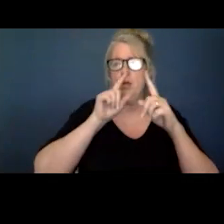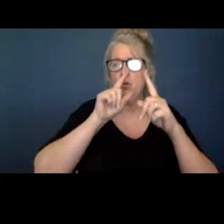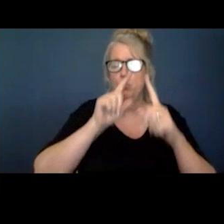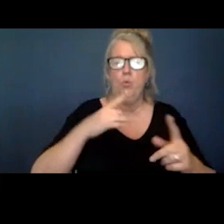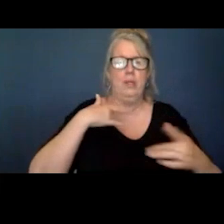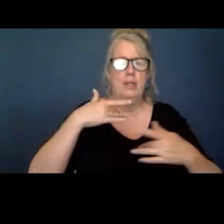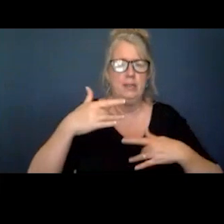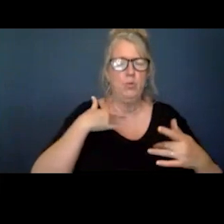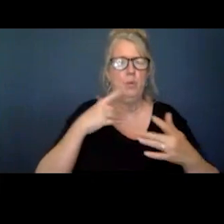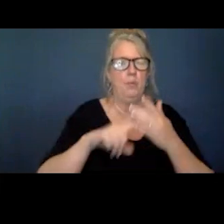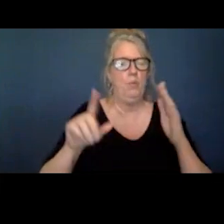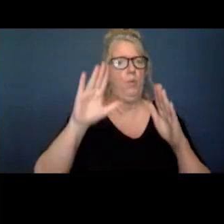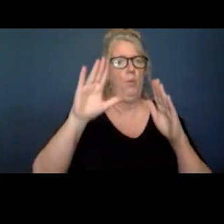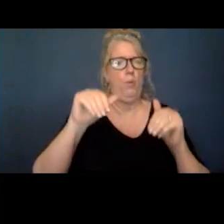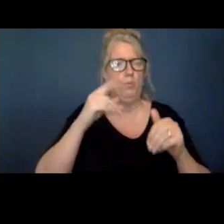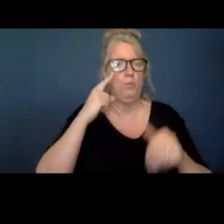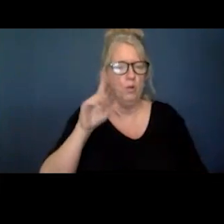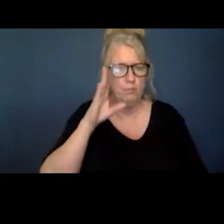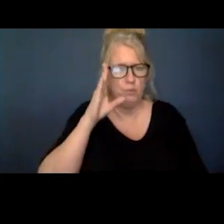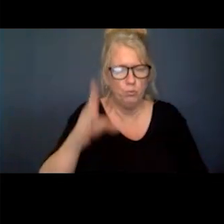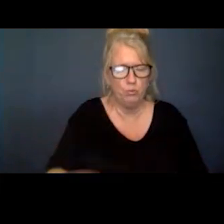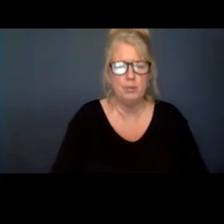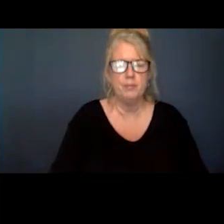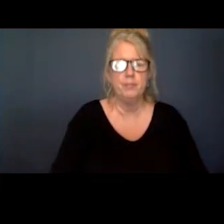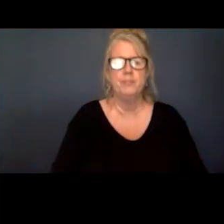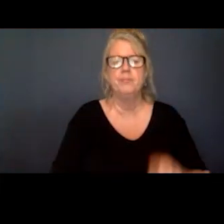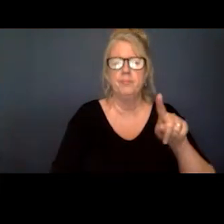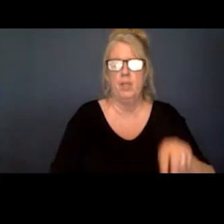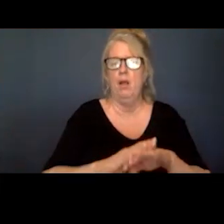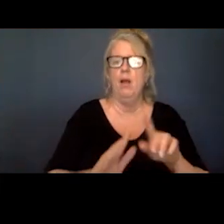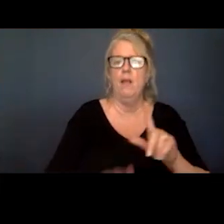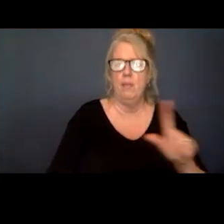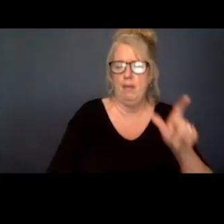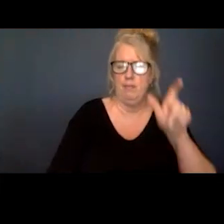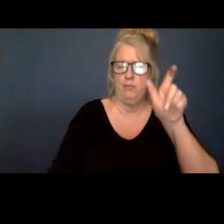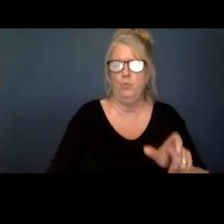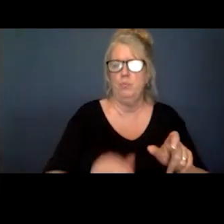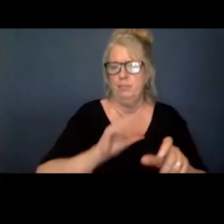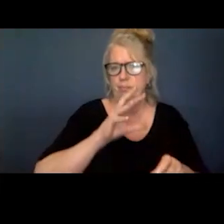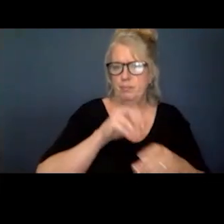and their hopes for the future. Here again on the left side, we've included a few guiding questions